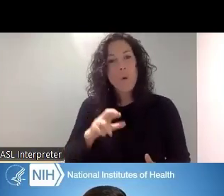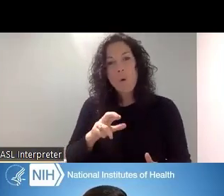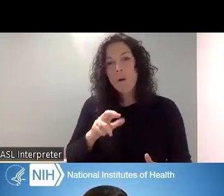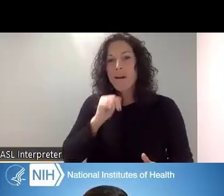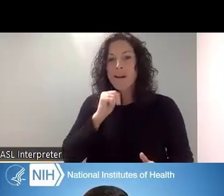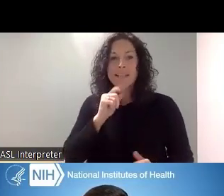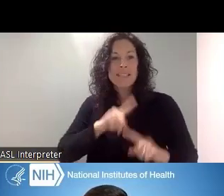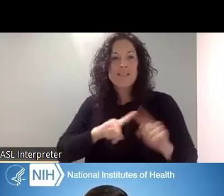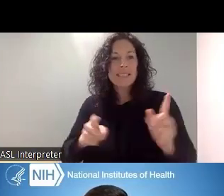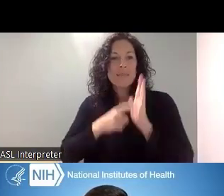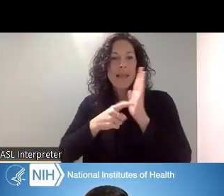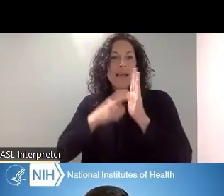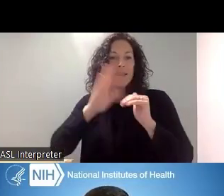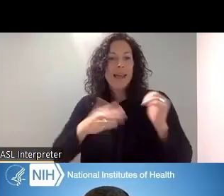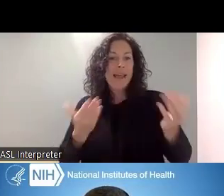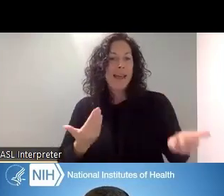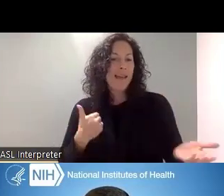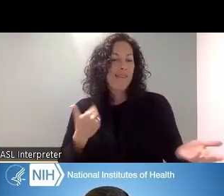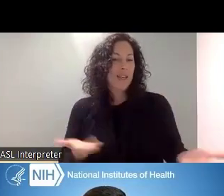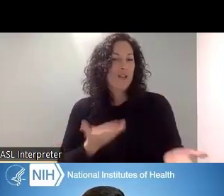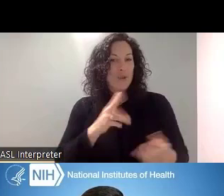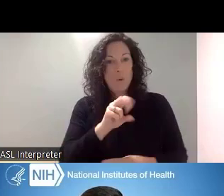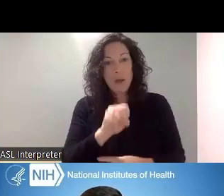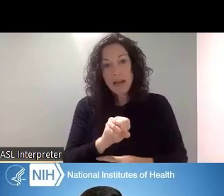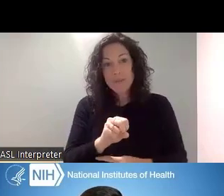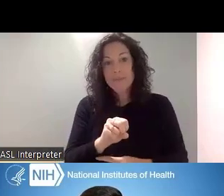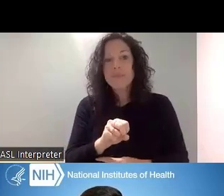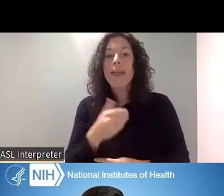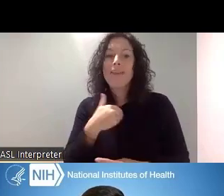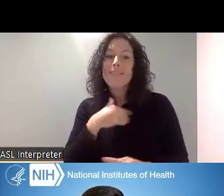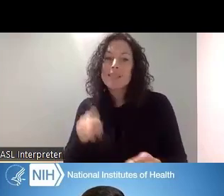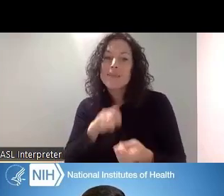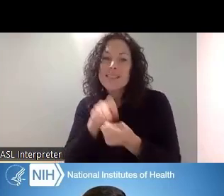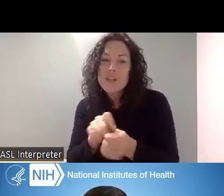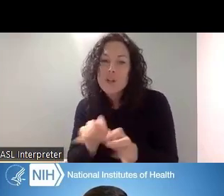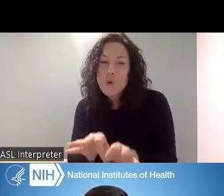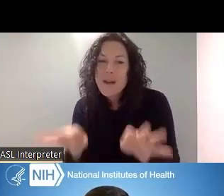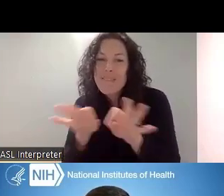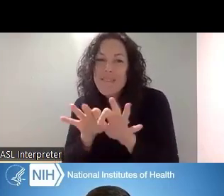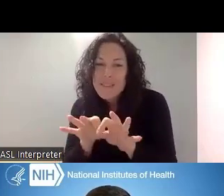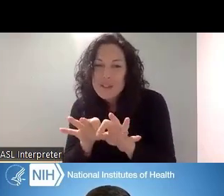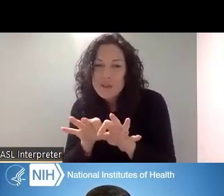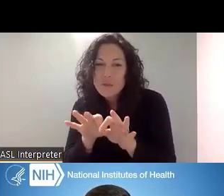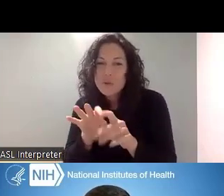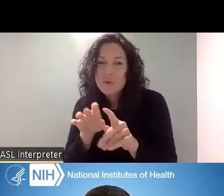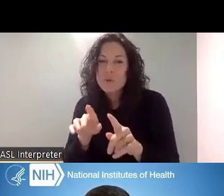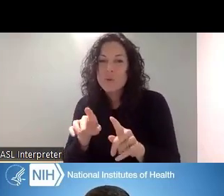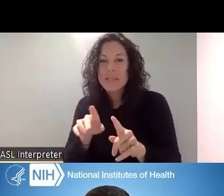And also, this may be of specific relevance to individual institutes and centers here at the NIH.